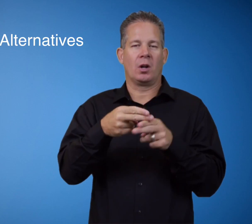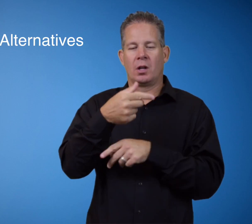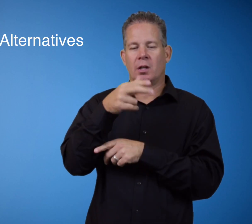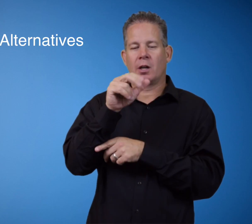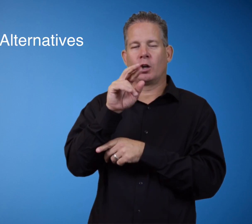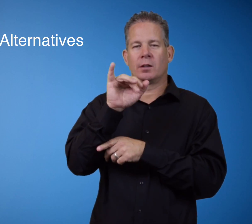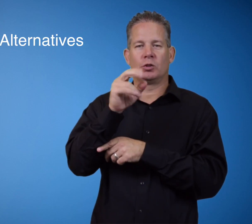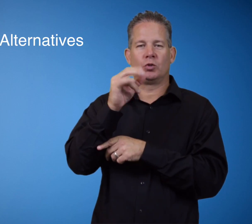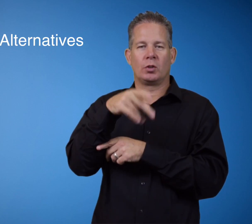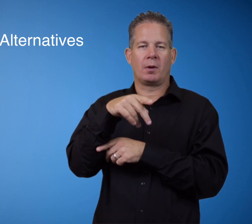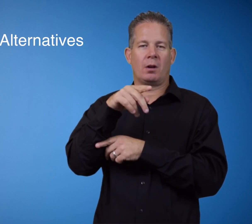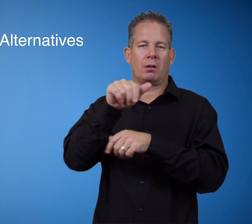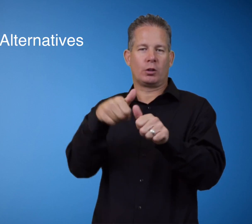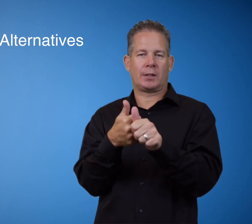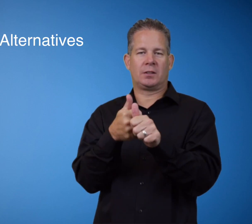This is called guardianship alternatives.